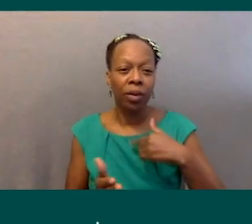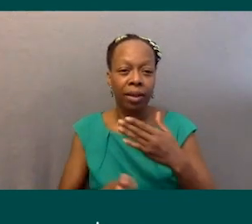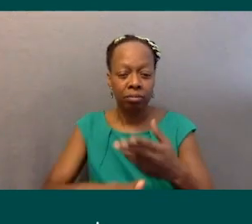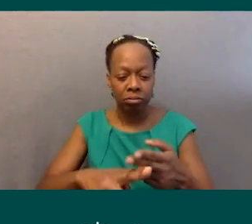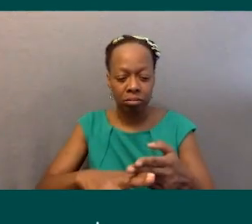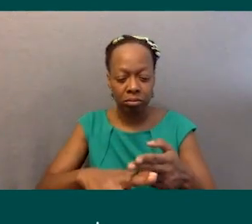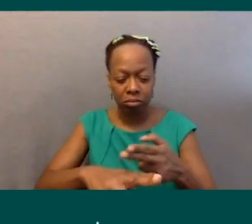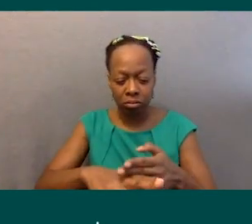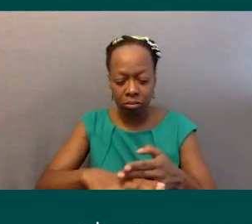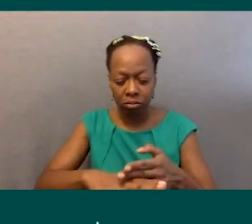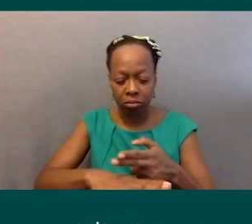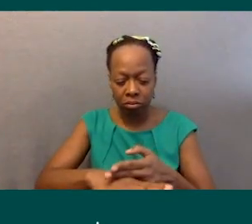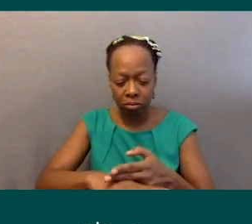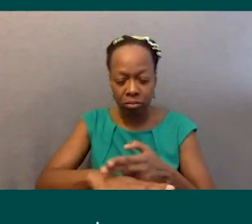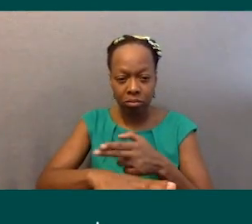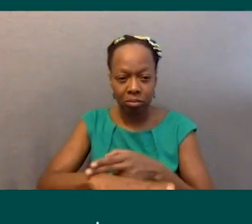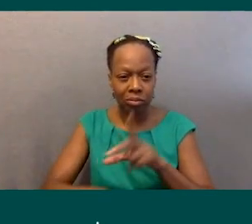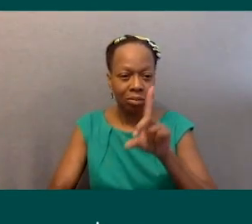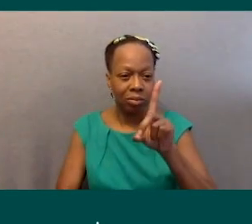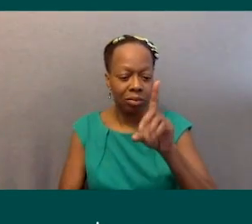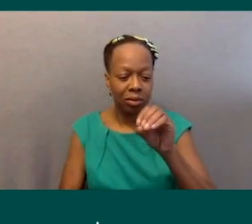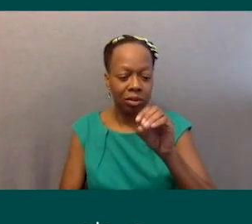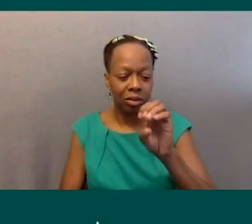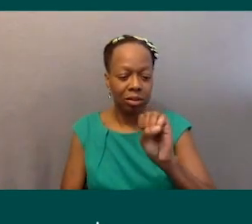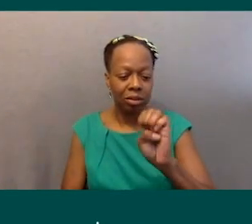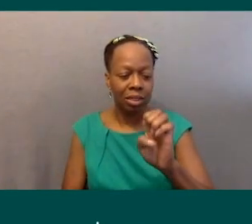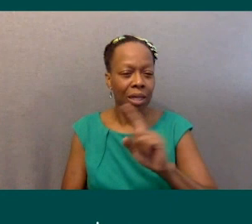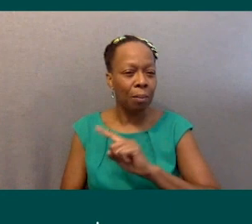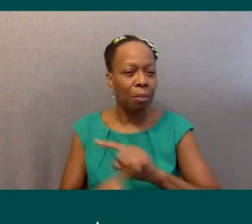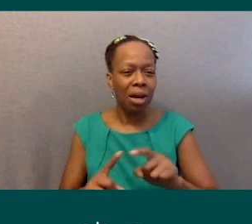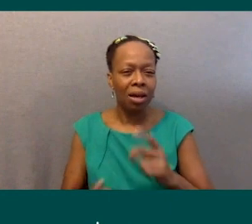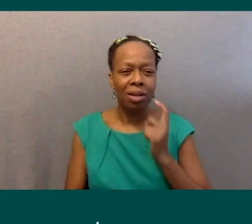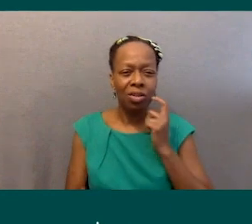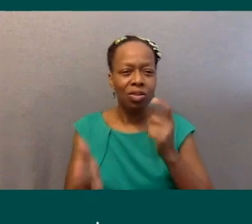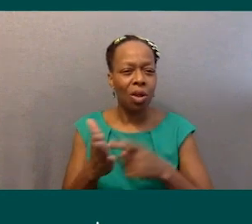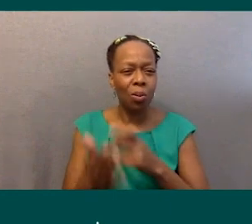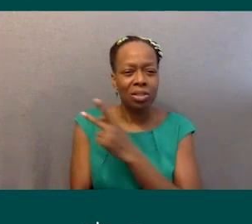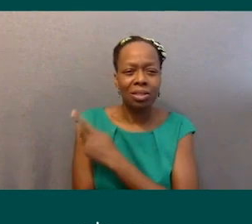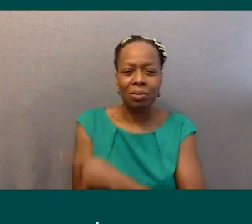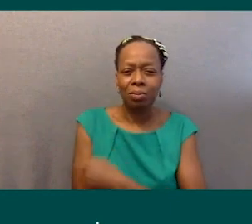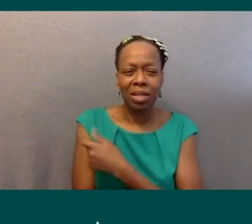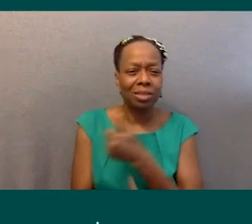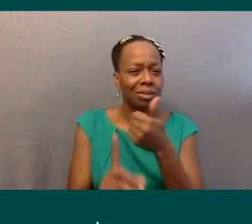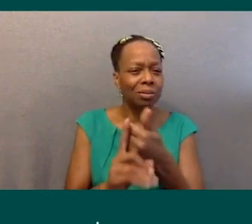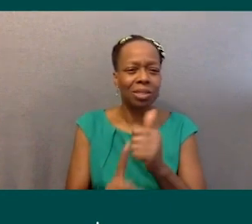Some patient shows amazing outcome, but that's very rare, and then I realized there some patient